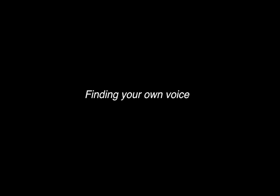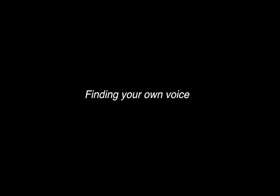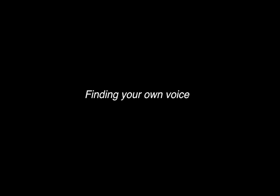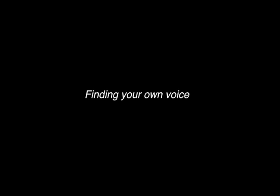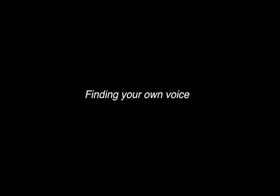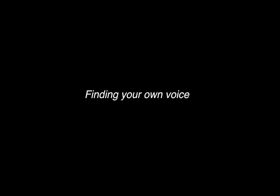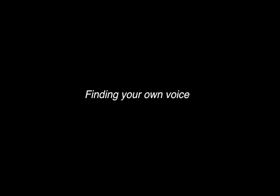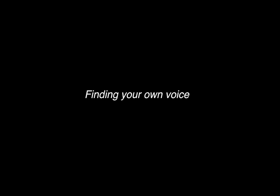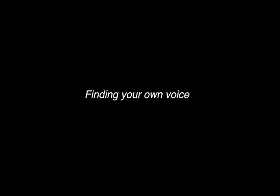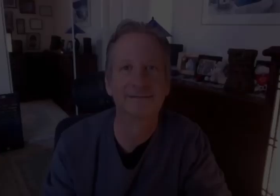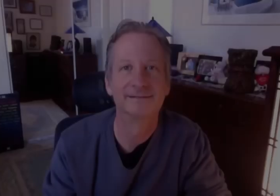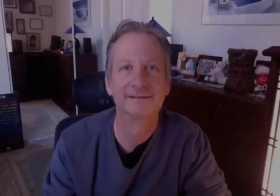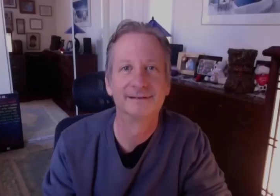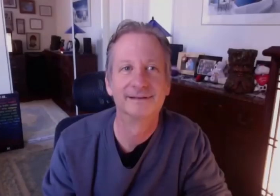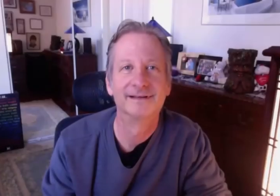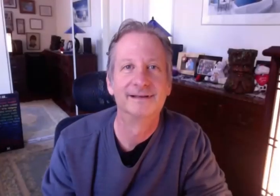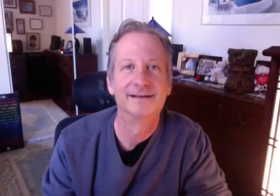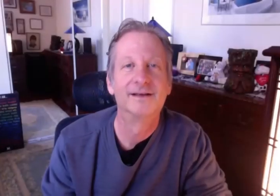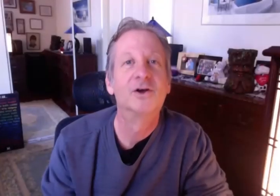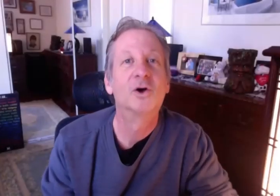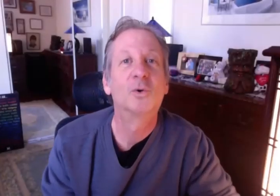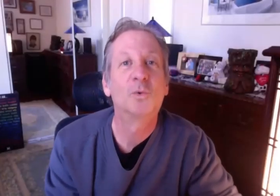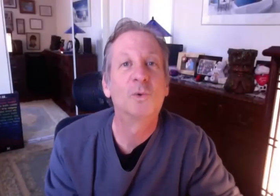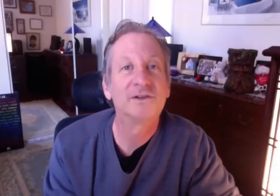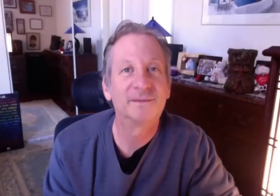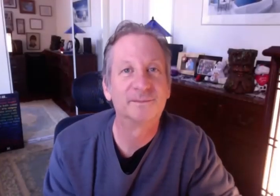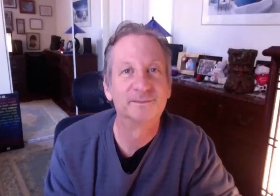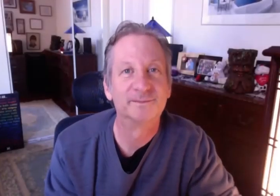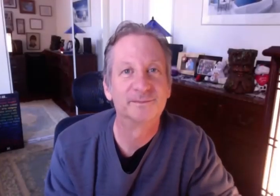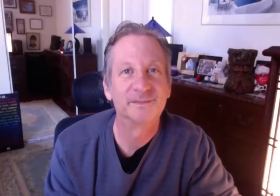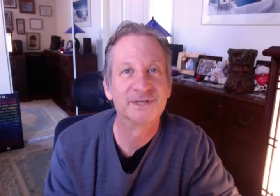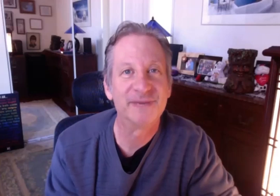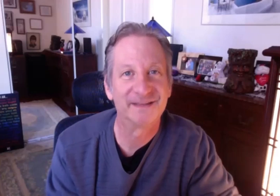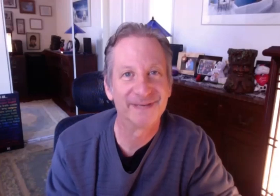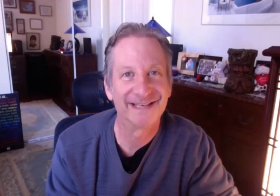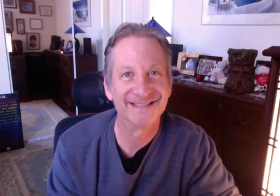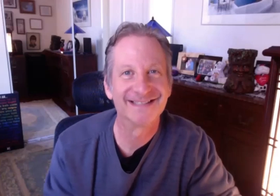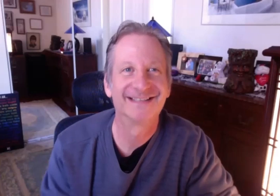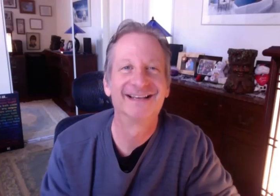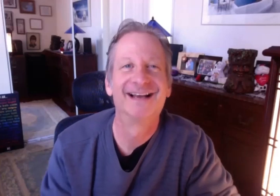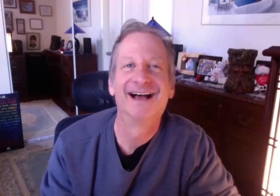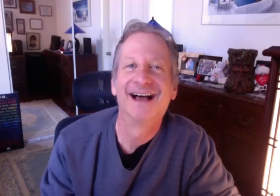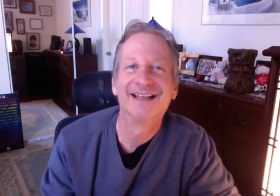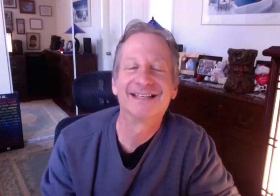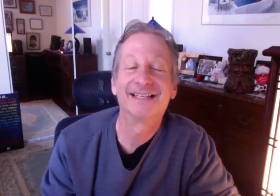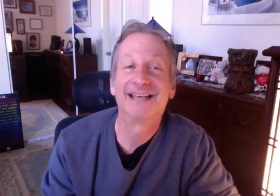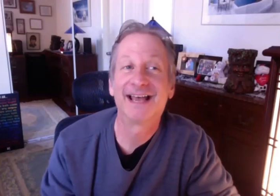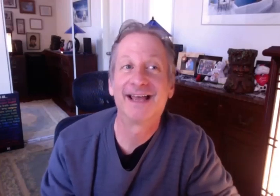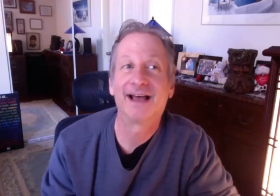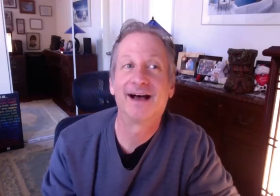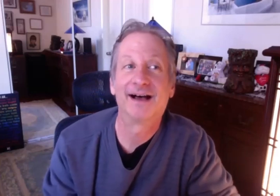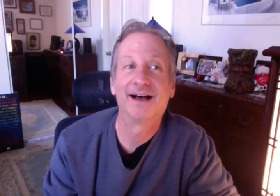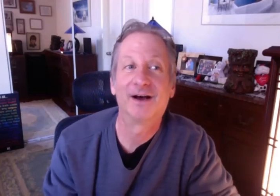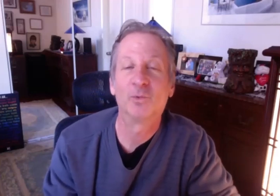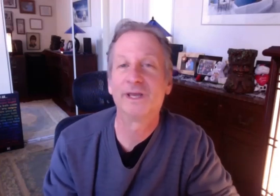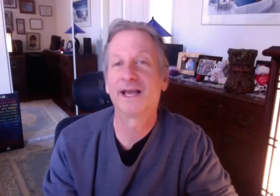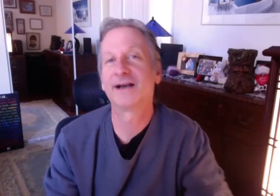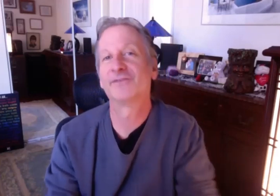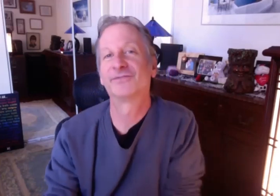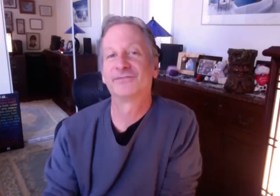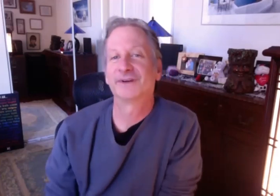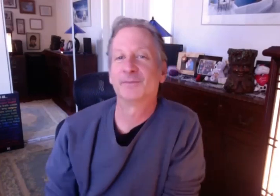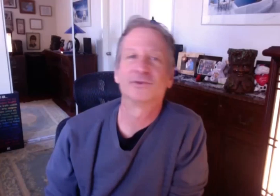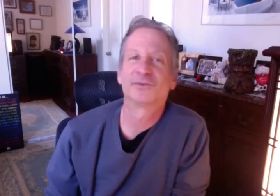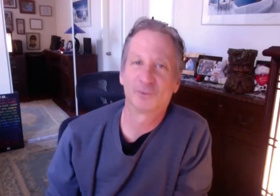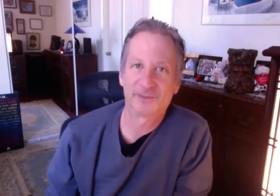DAVID - Welcome to Meet the Biz. Today we have a beautiful woman,